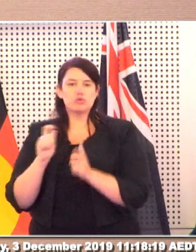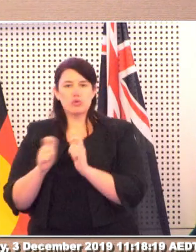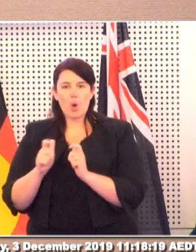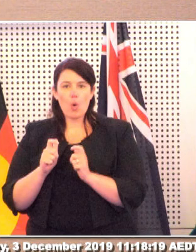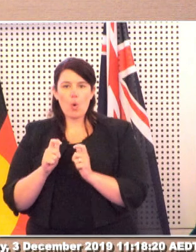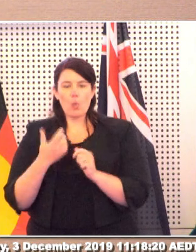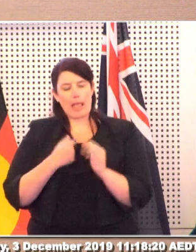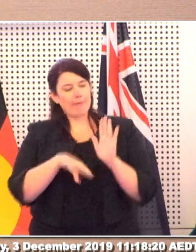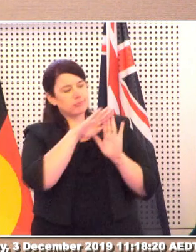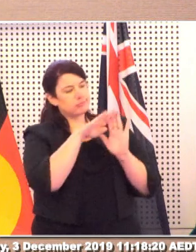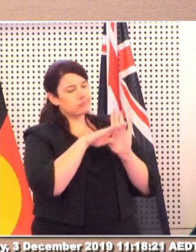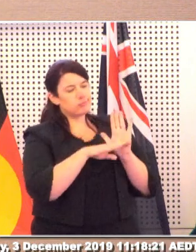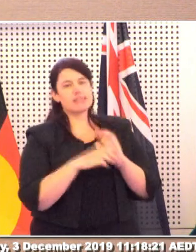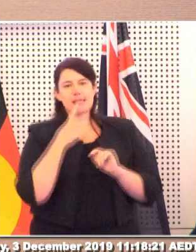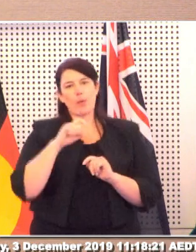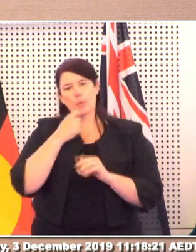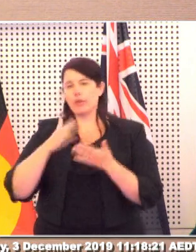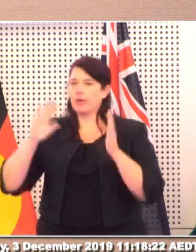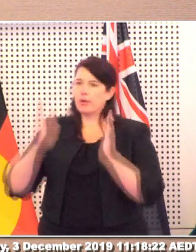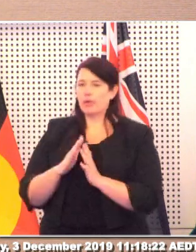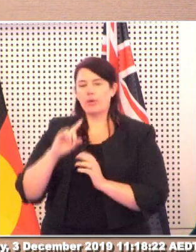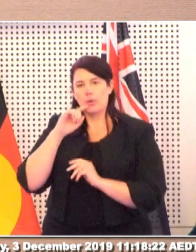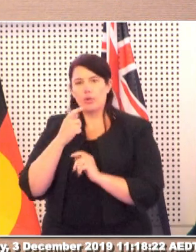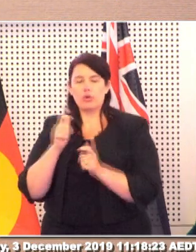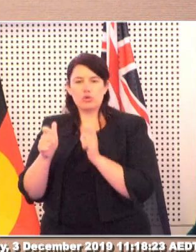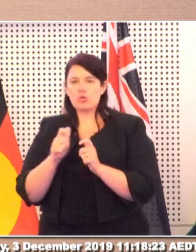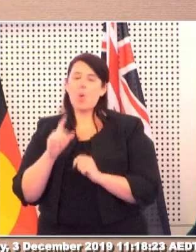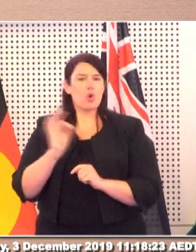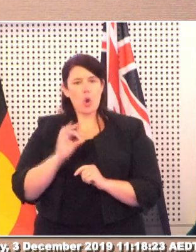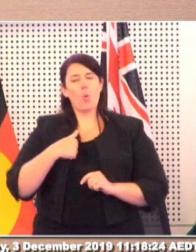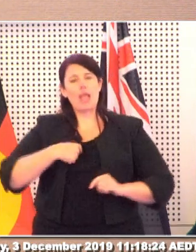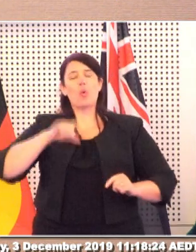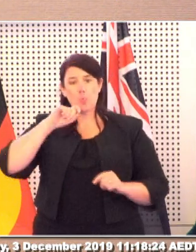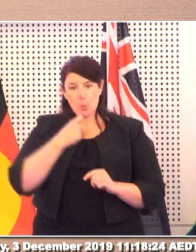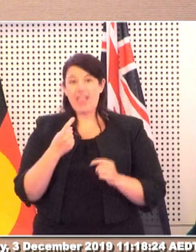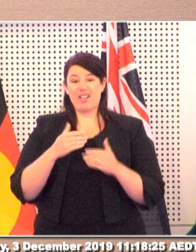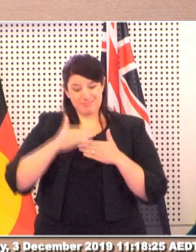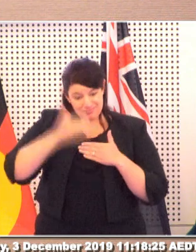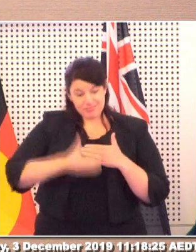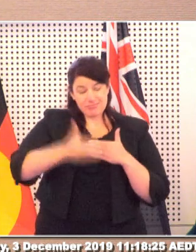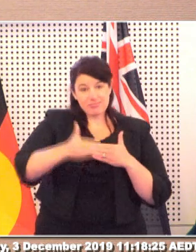that we need to move quickly on these things, but that if we have to have